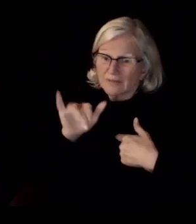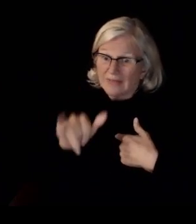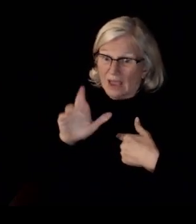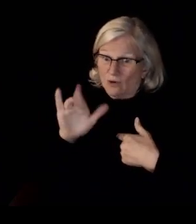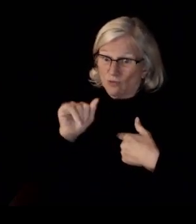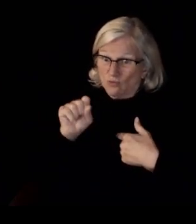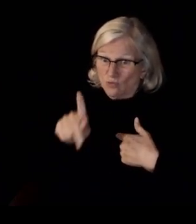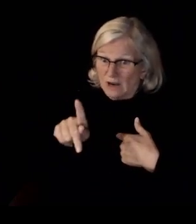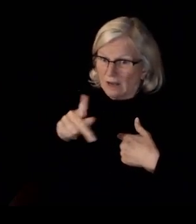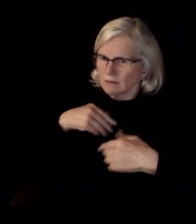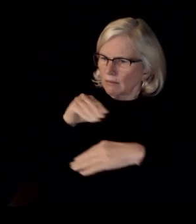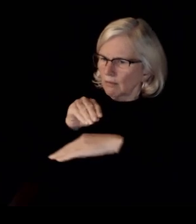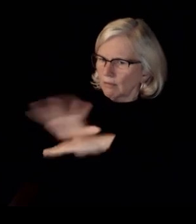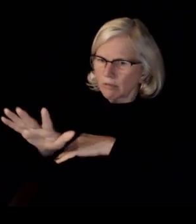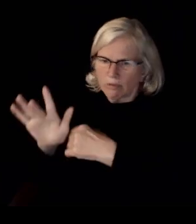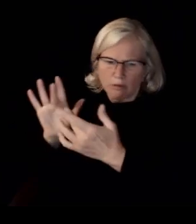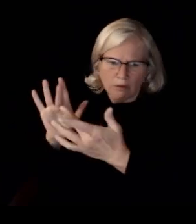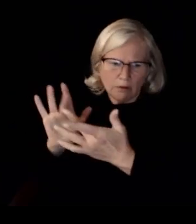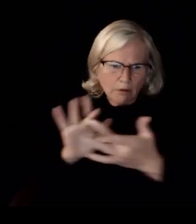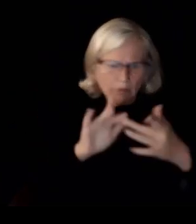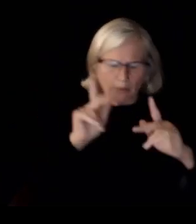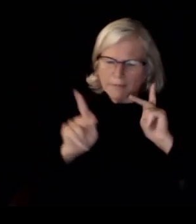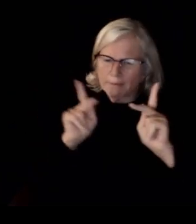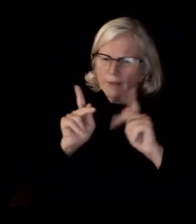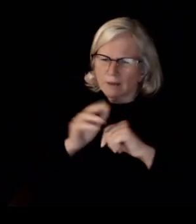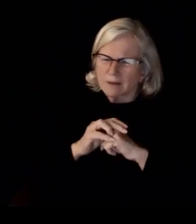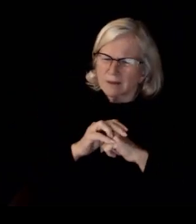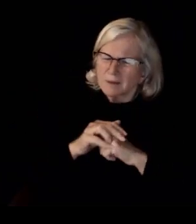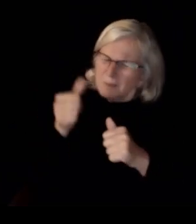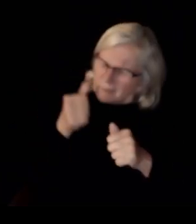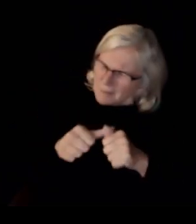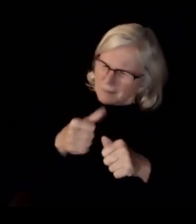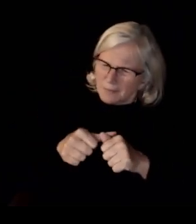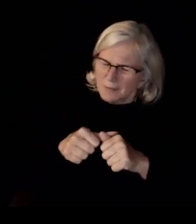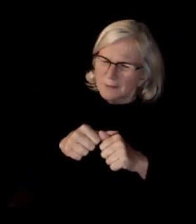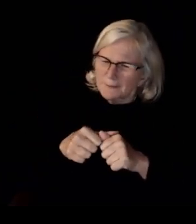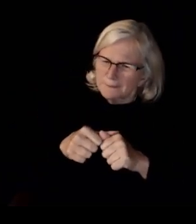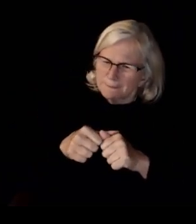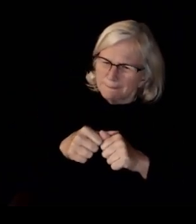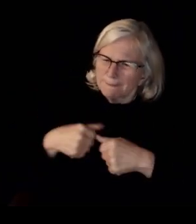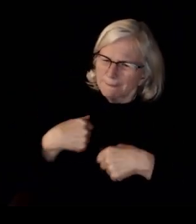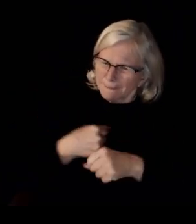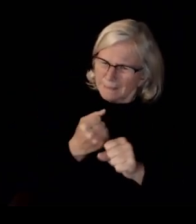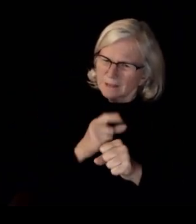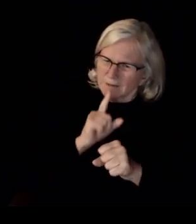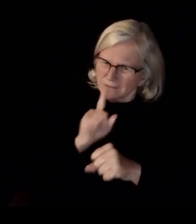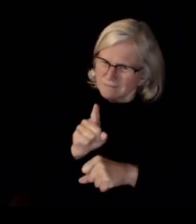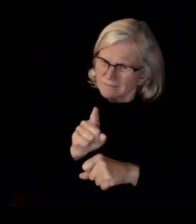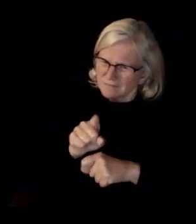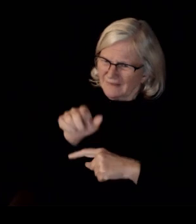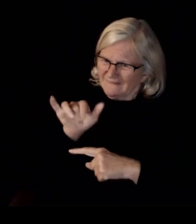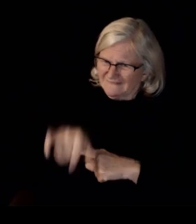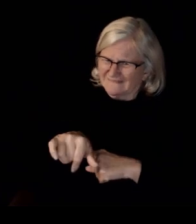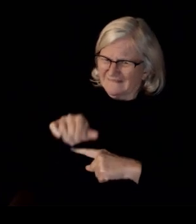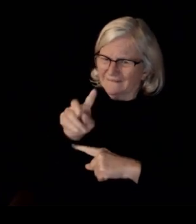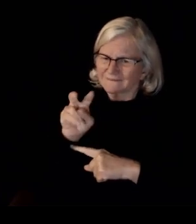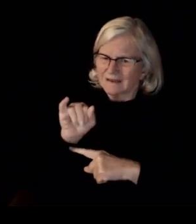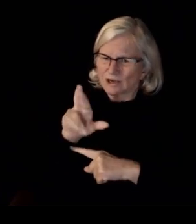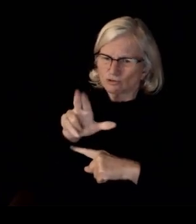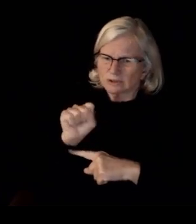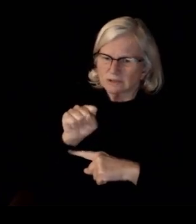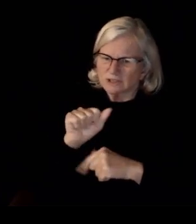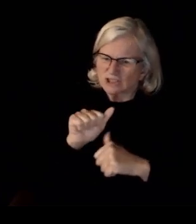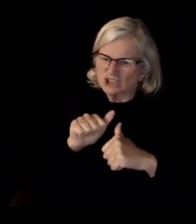as making it more difficult if not impossible to sustain some of the opening up of our businesses